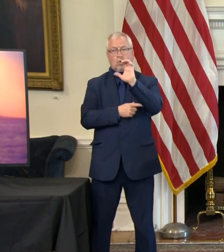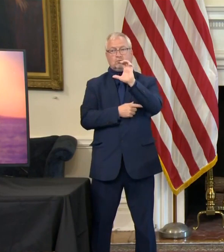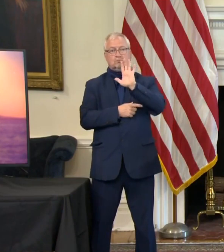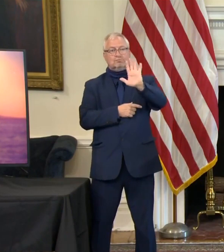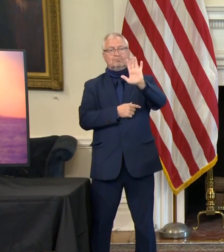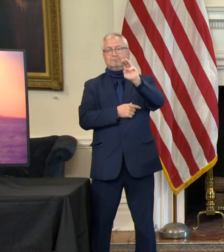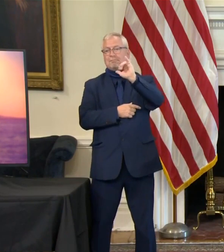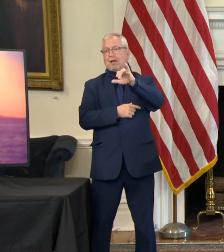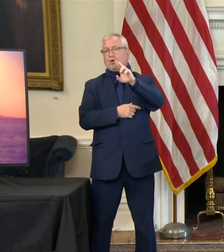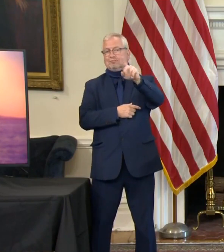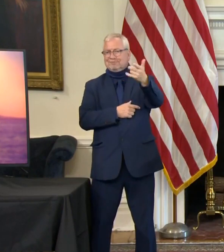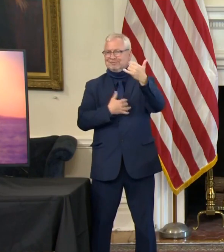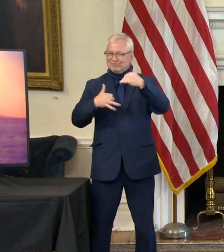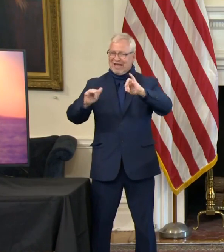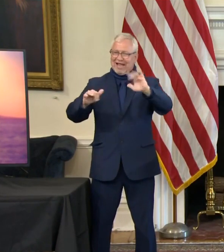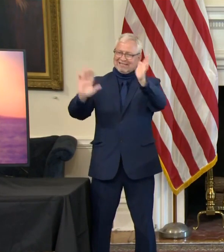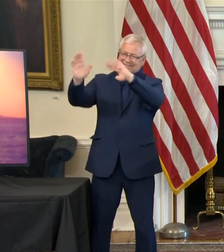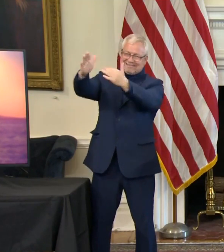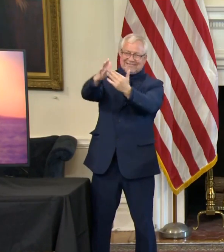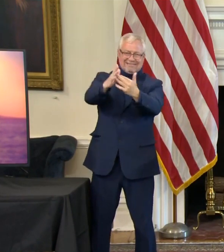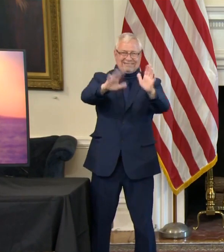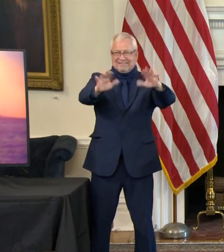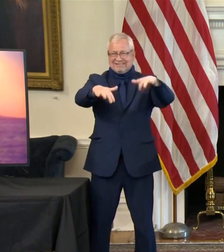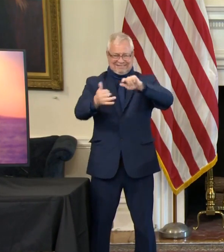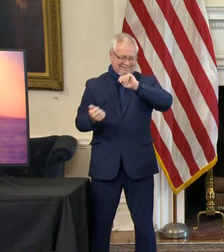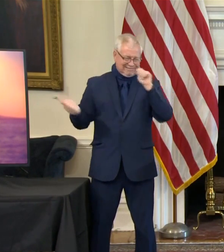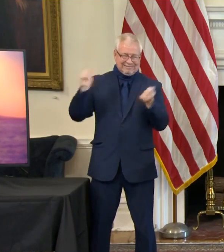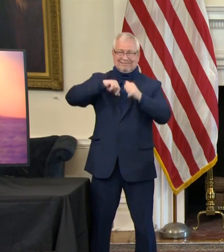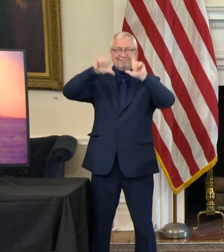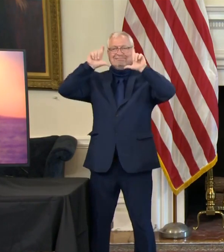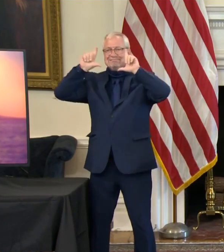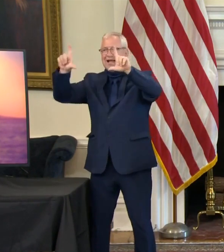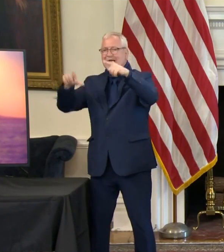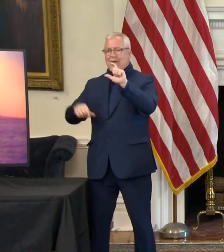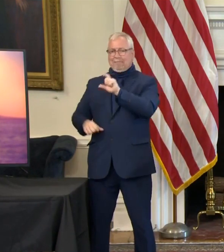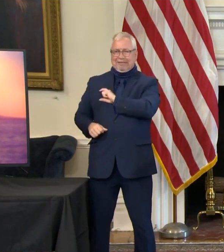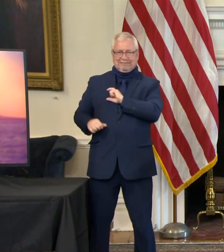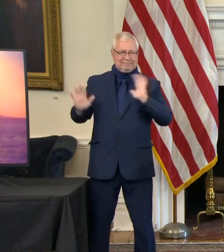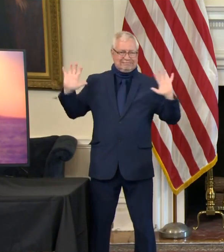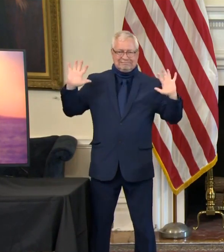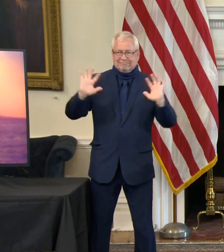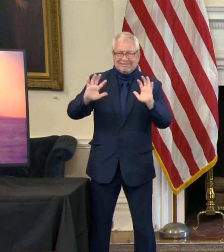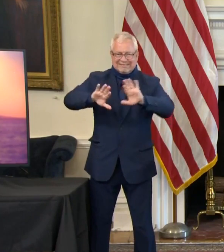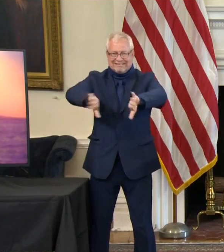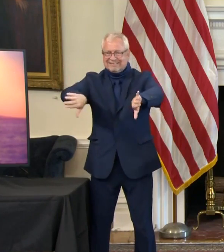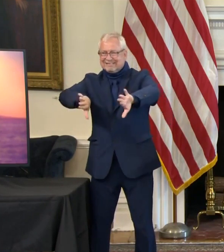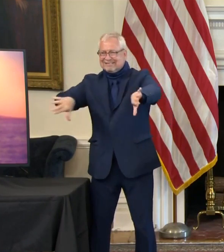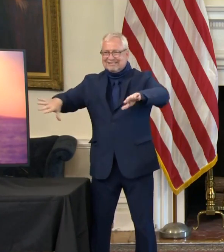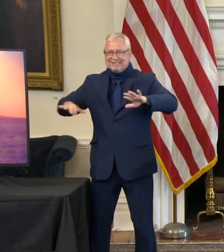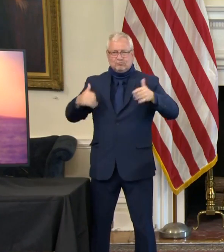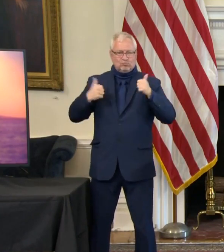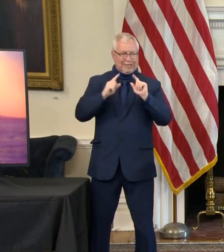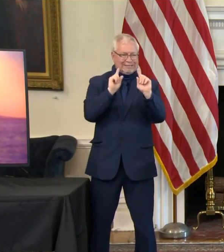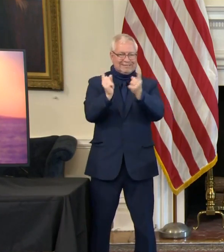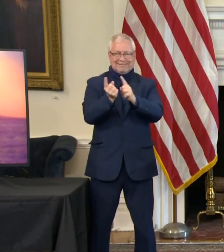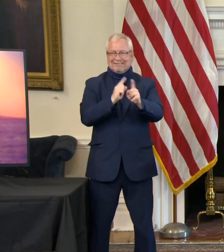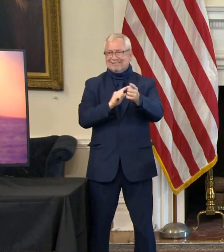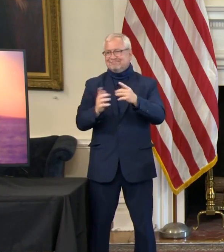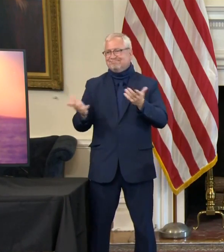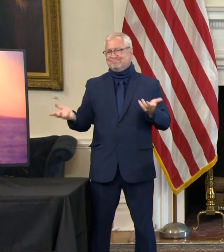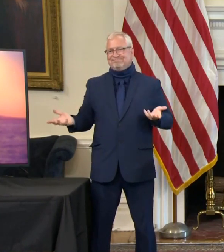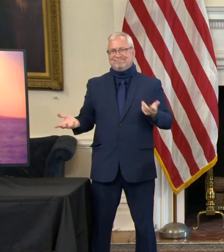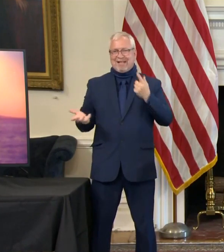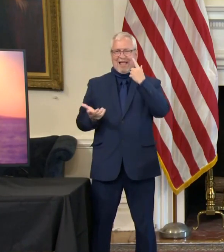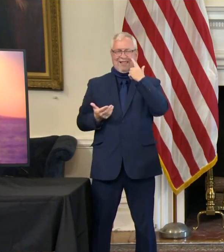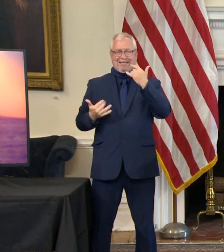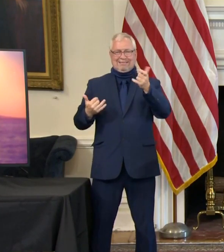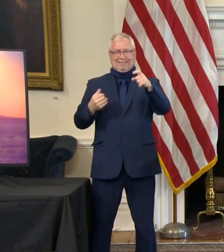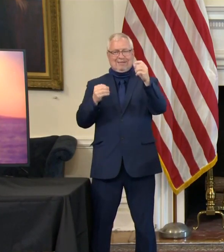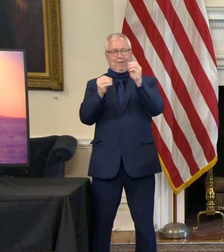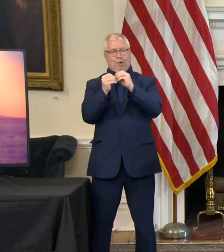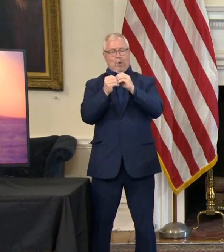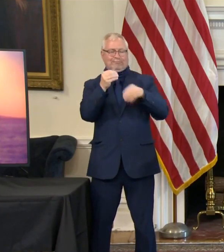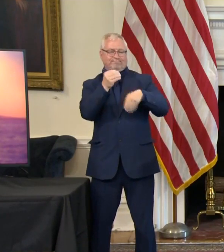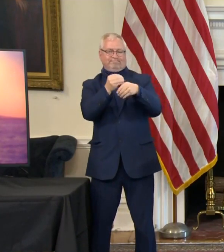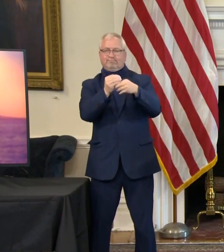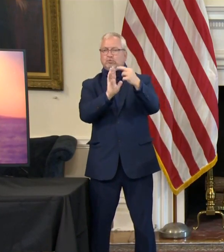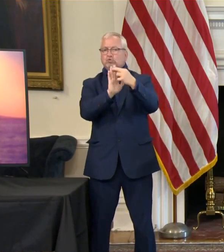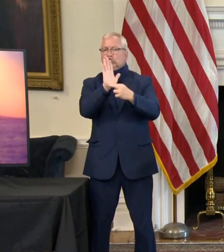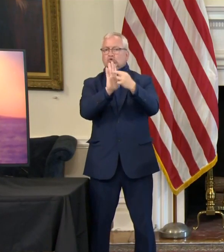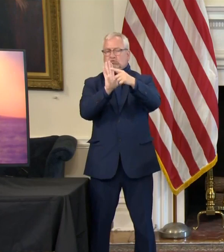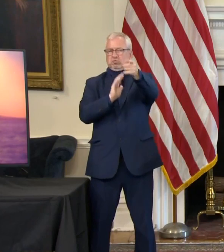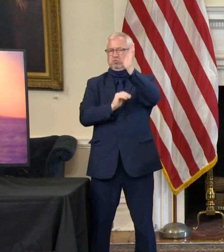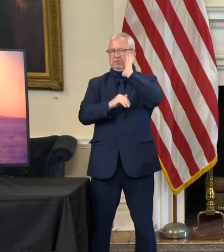I THINK THE MAYOR OF OCEAN CITY I BELIEVE IS TRYING TO TAKE SOME MEASURES THEY PUT SIGNAGE AND HAD POLICE OFFICERS AND THEY WERE TRYING TO CREAMER DISTANCE.